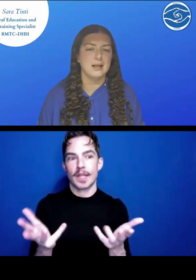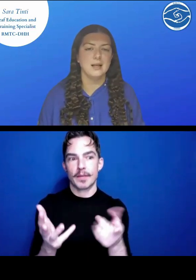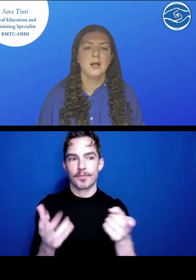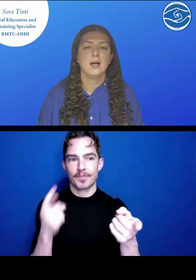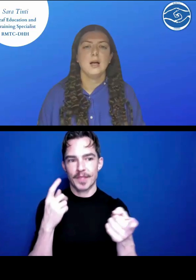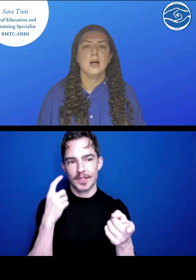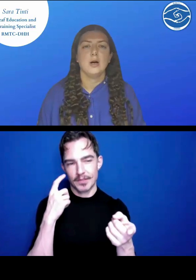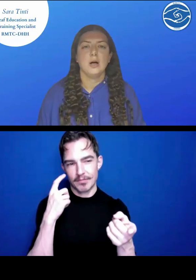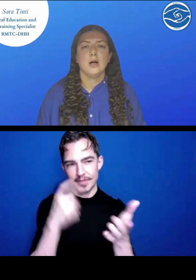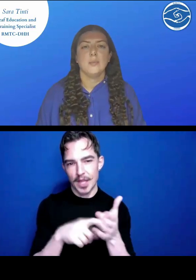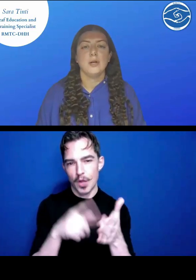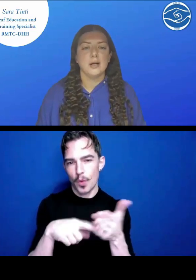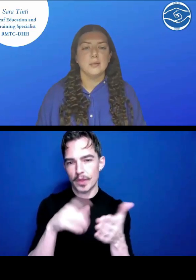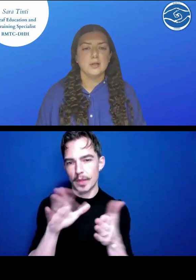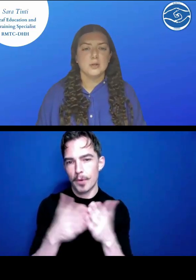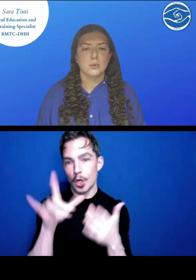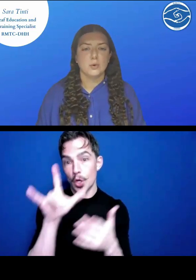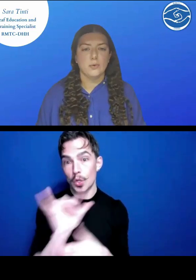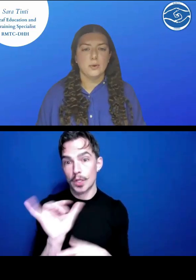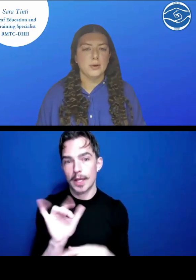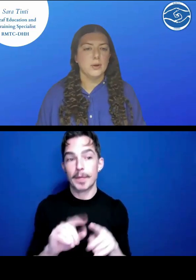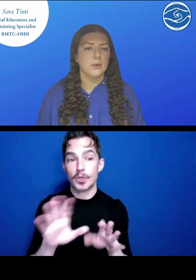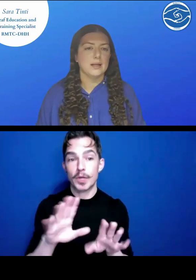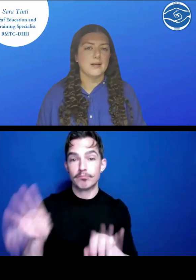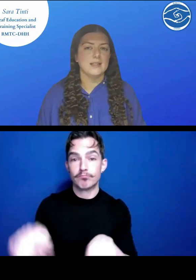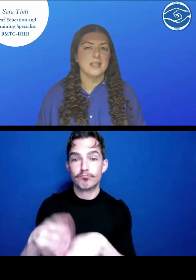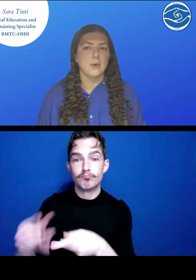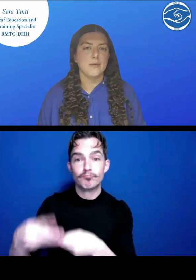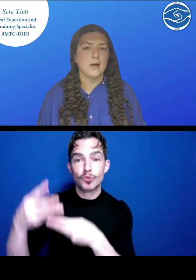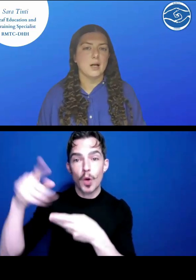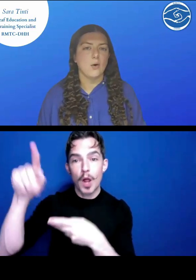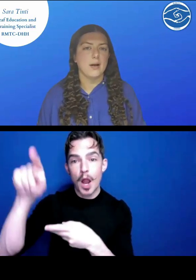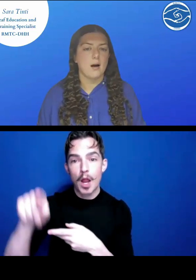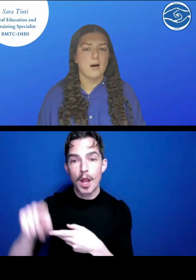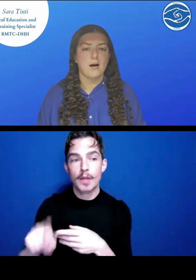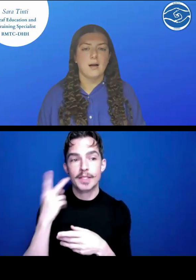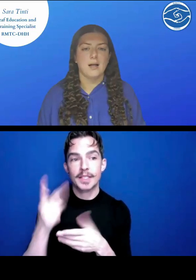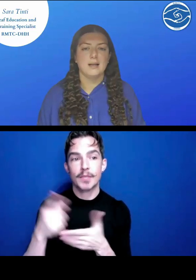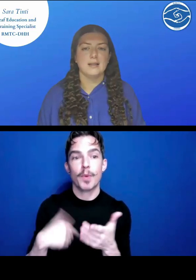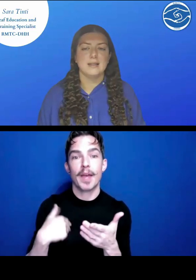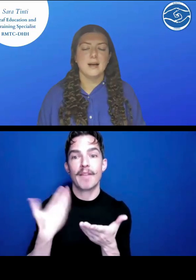look like. But you're able to scroll through and kind of see what we've got going on,